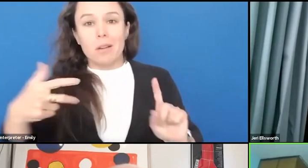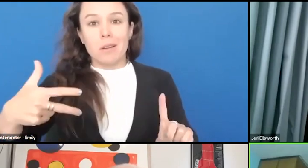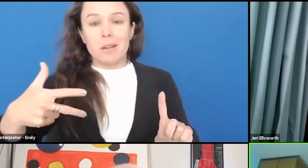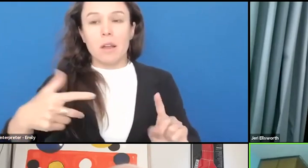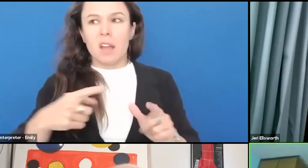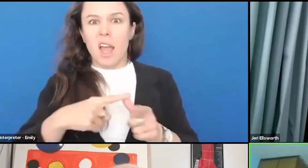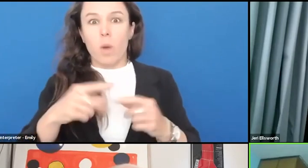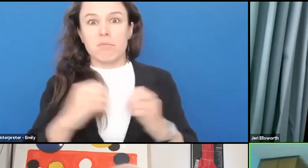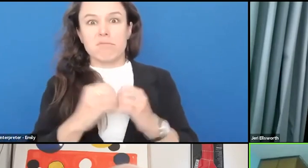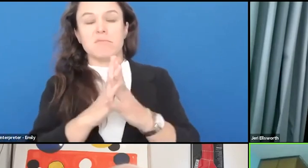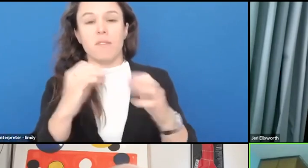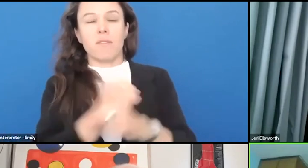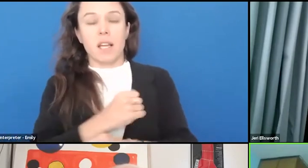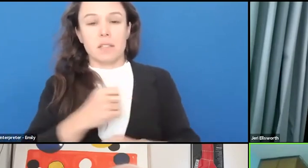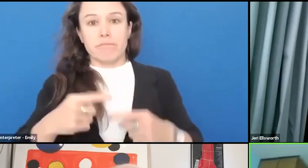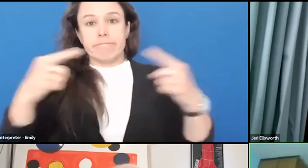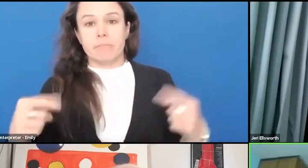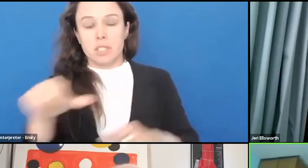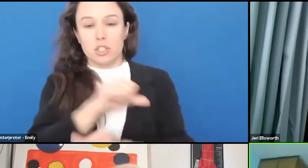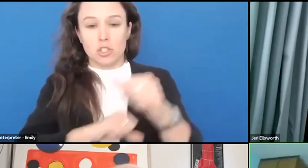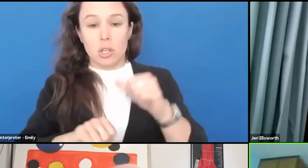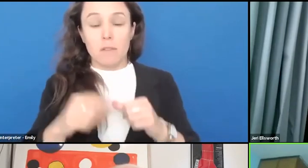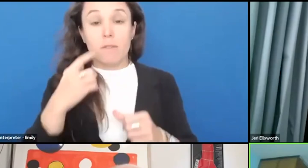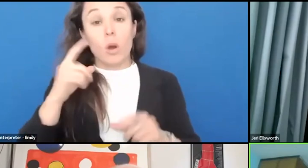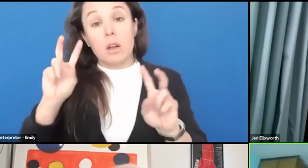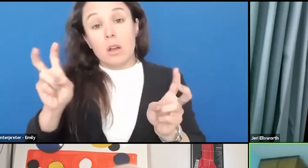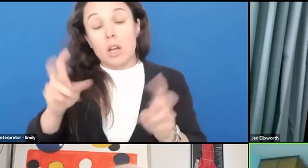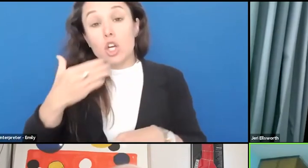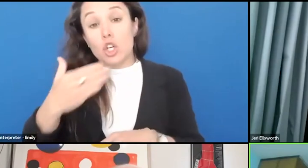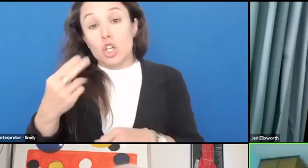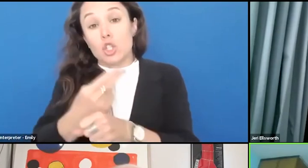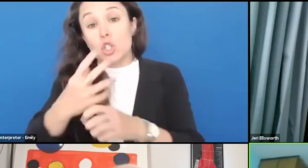and I think that we get you know in terms of good user interface design of course we want the phase